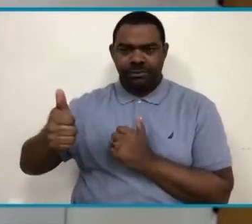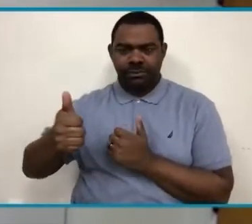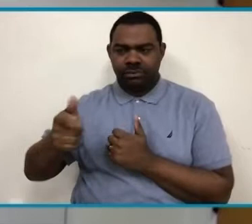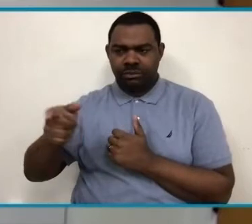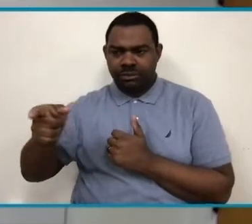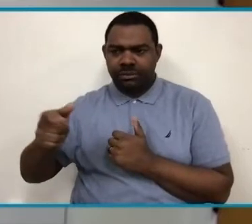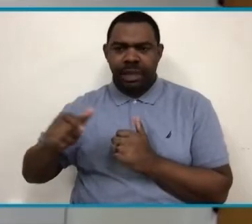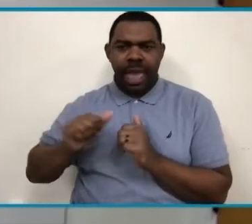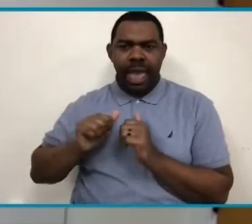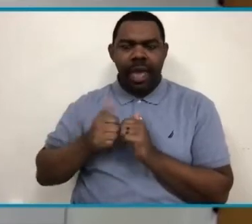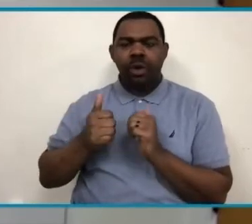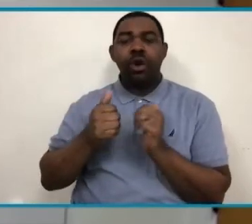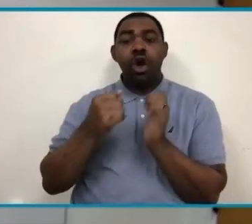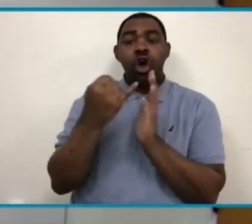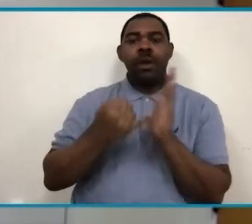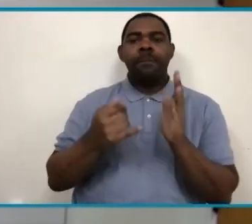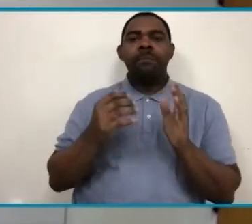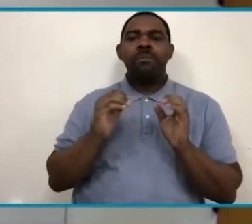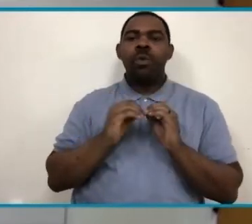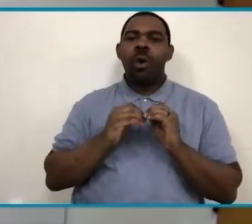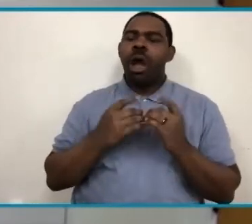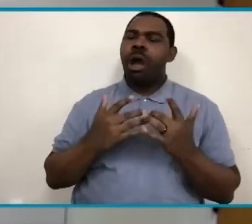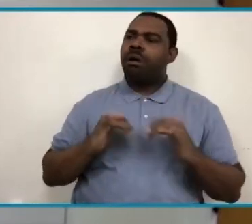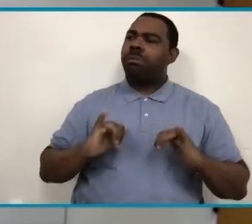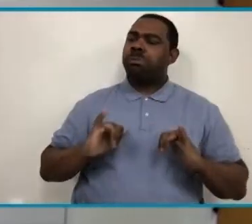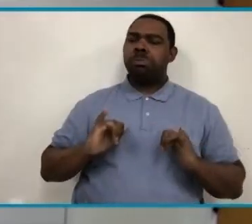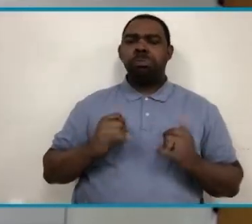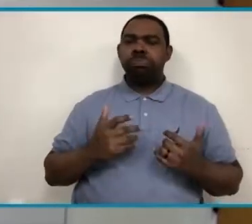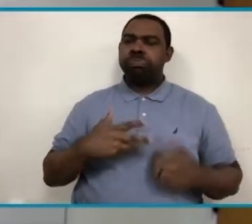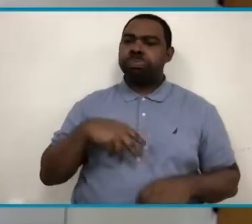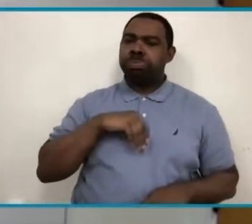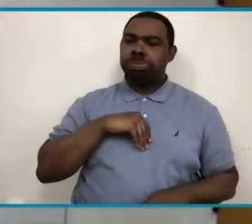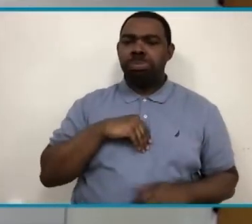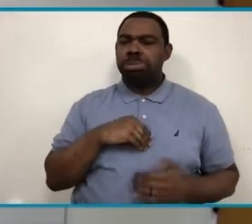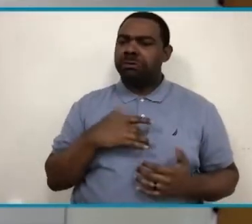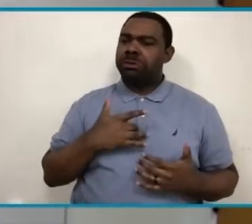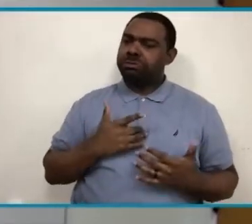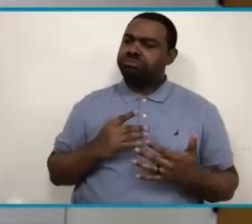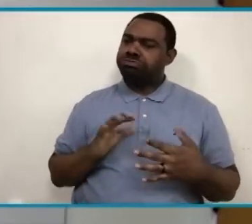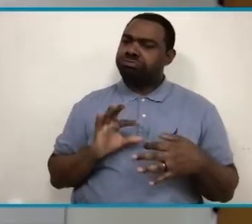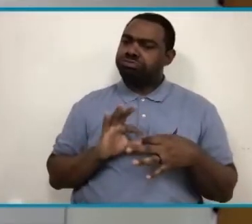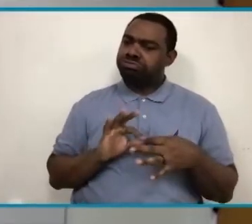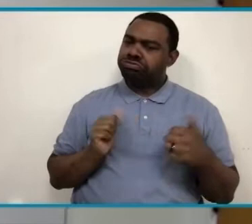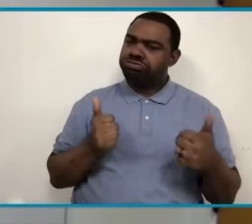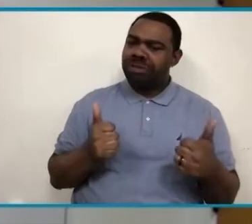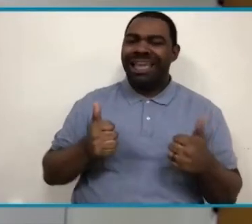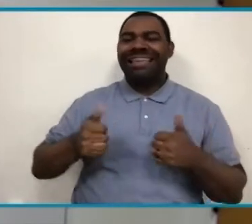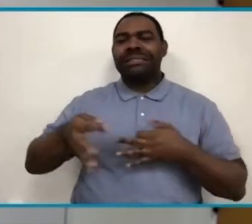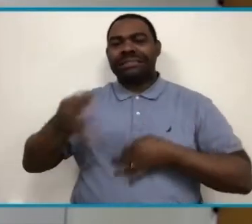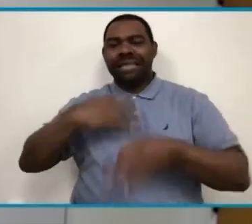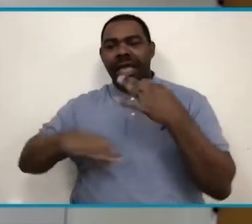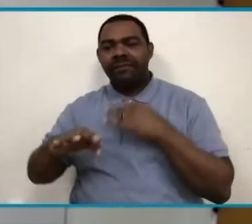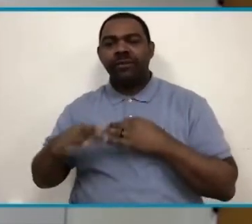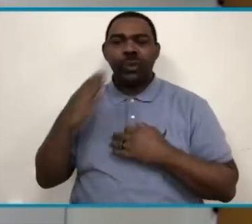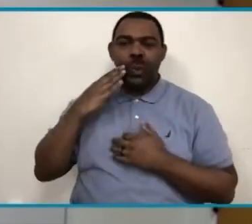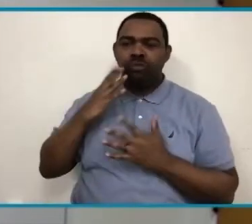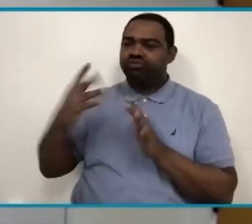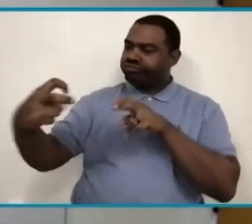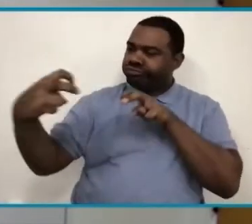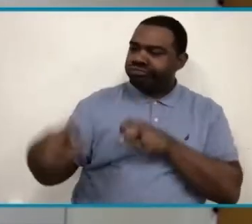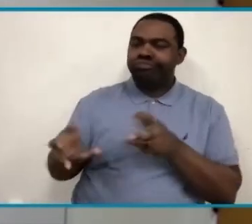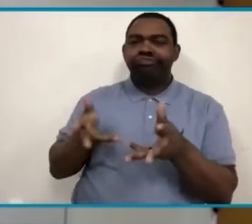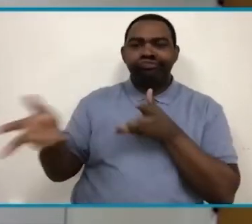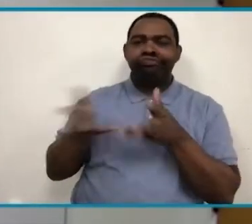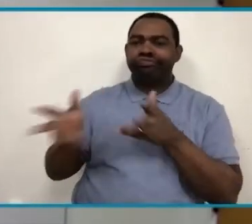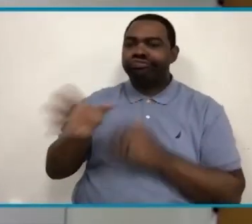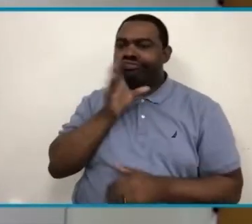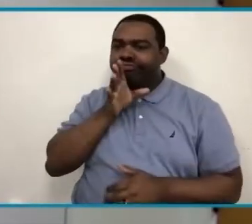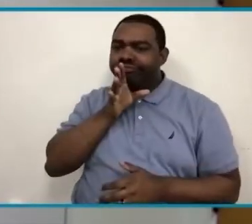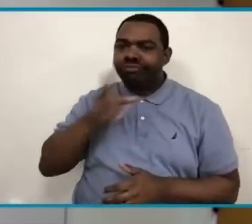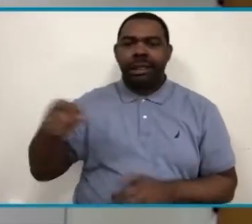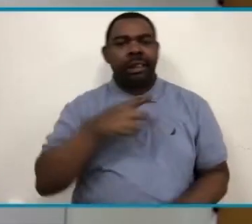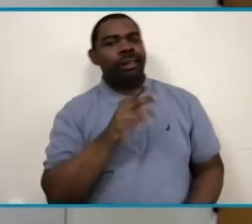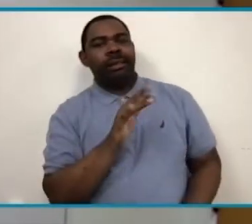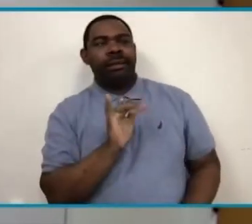than some of the more verbal psychotherapeutic approaches for treating this population.